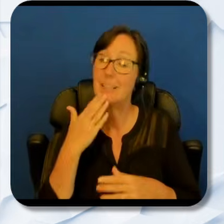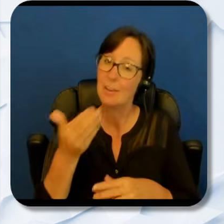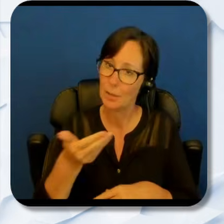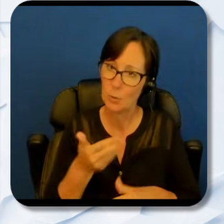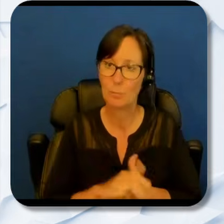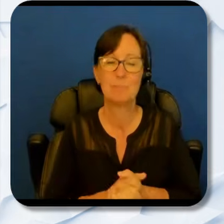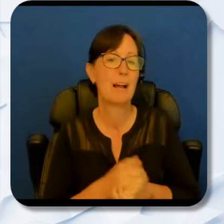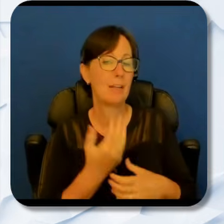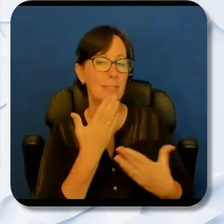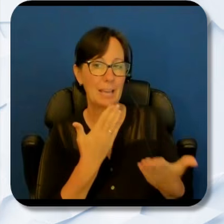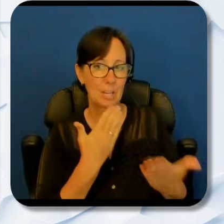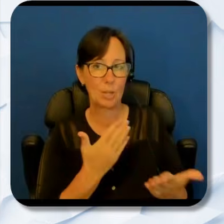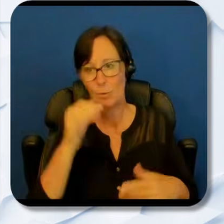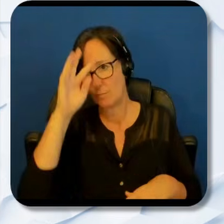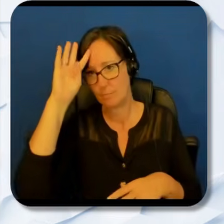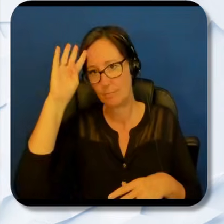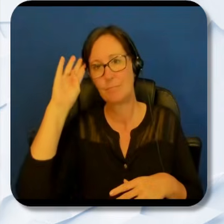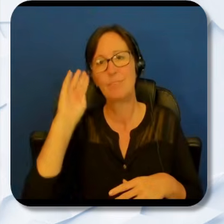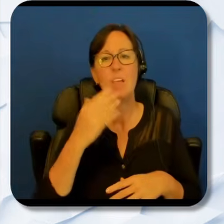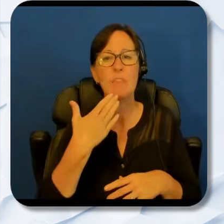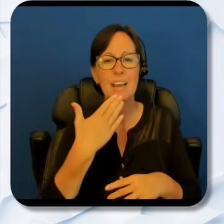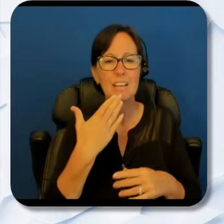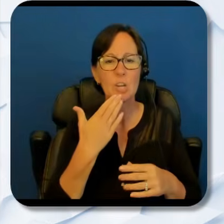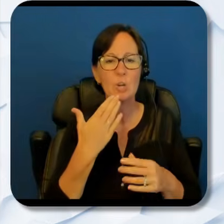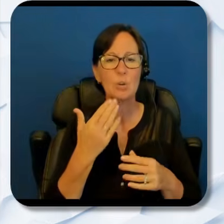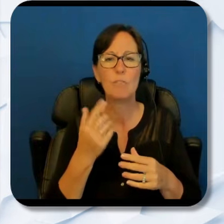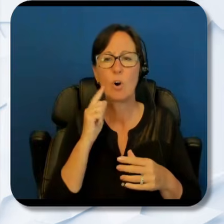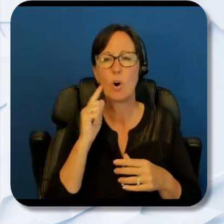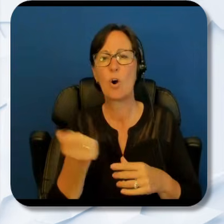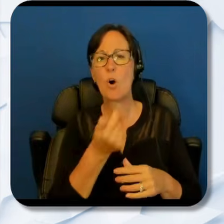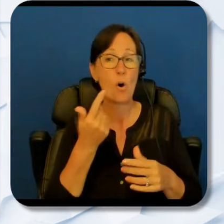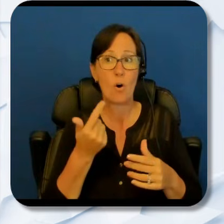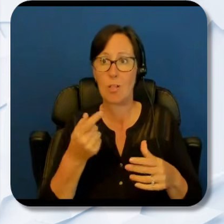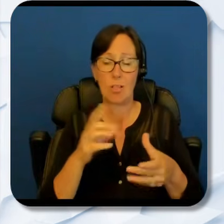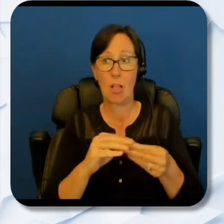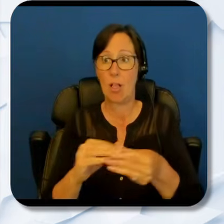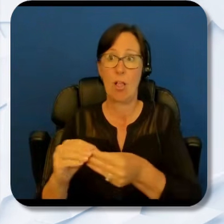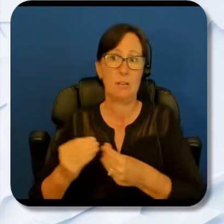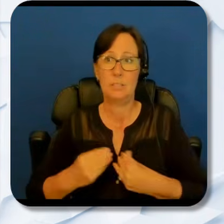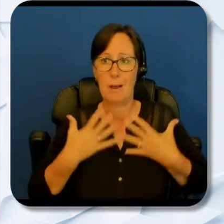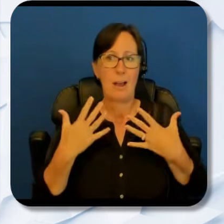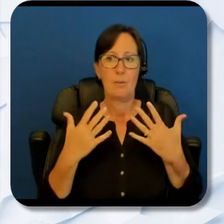[Vevila Blossoming Bear] Thank you. Thank you so much to all of the inspiring speakers today so far,